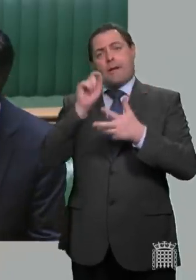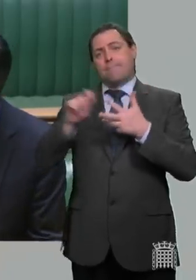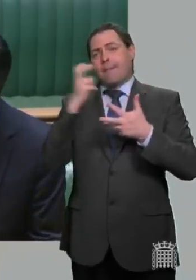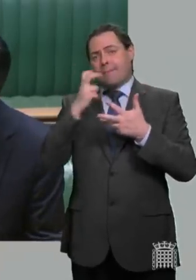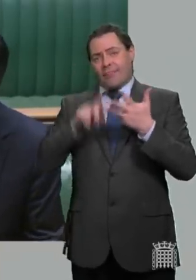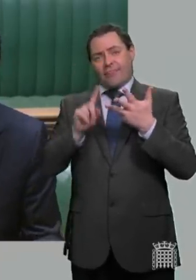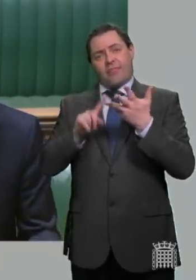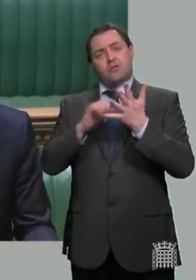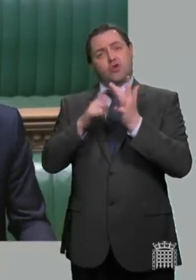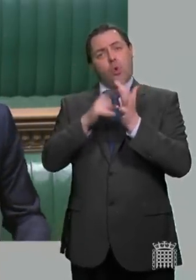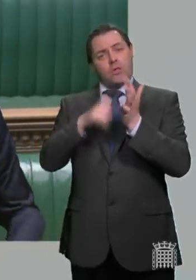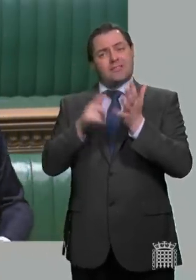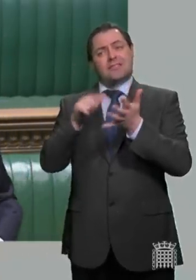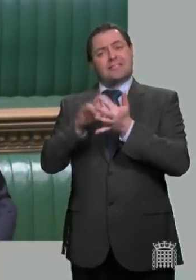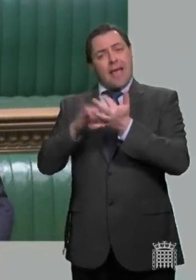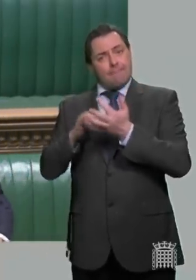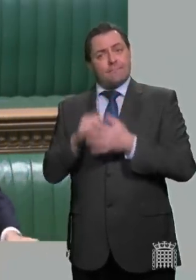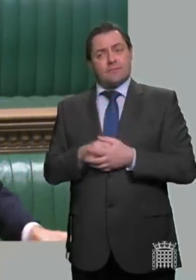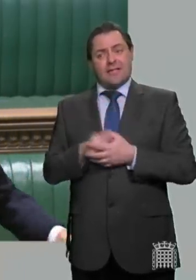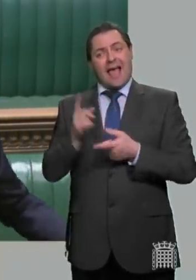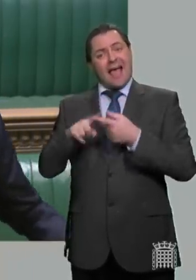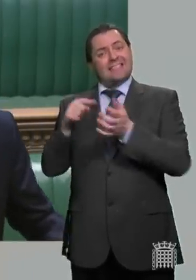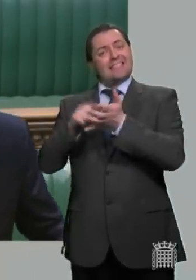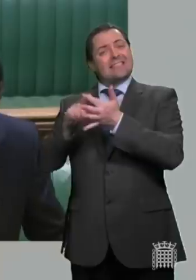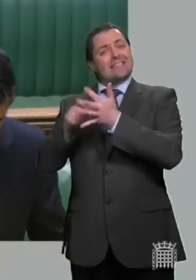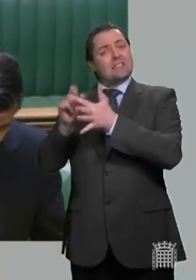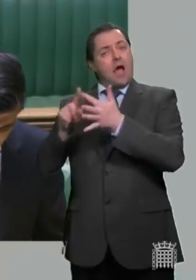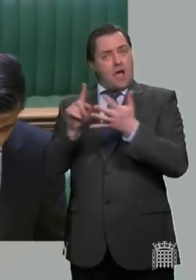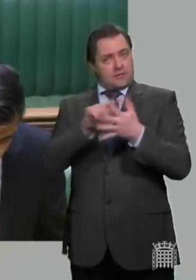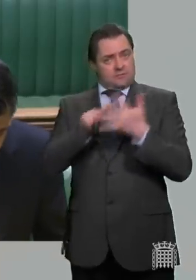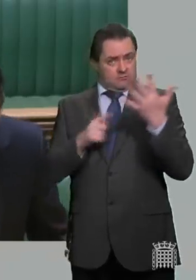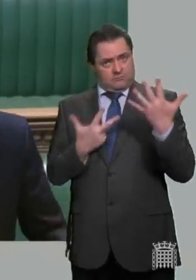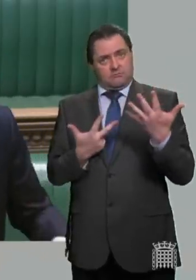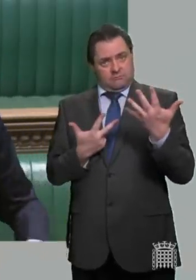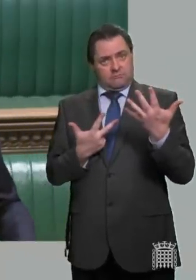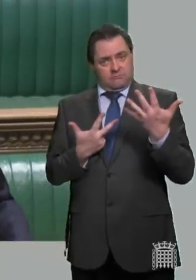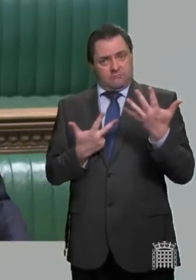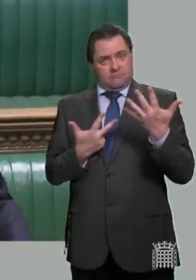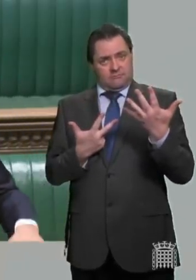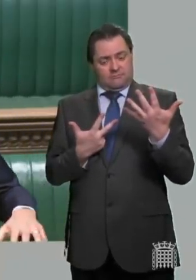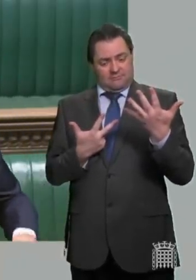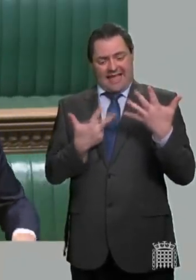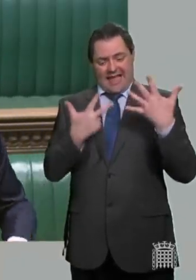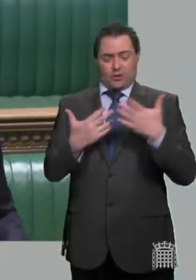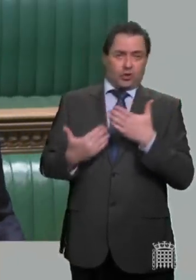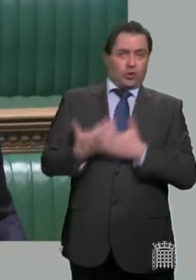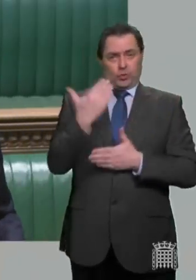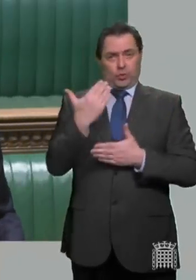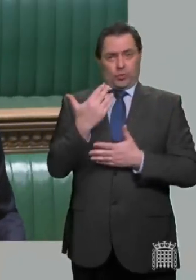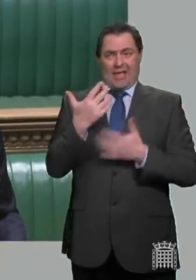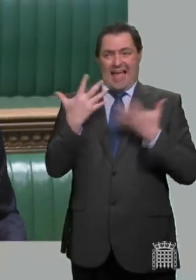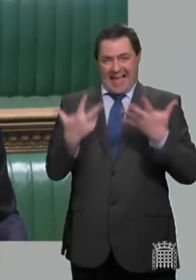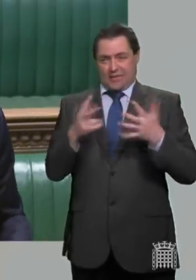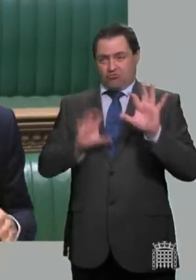Solent; Thames; and Teesside. That is eight new freeports in eight English regions, unlocking